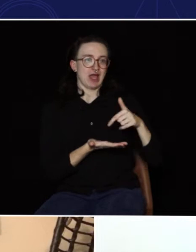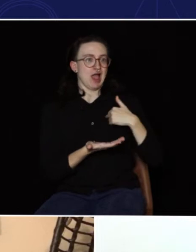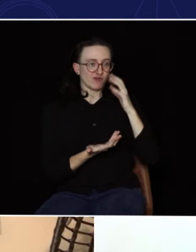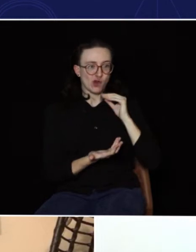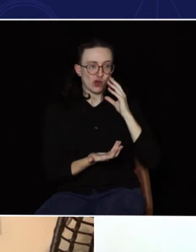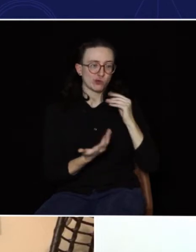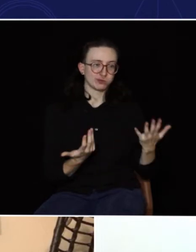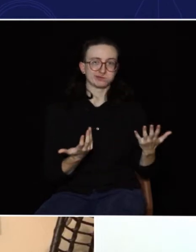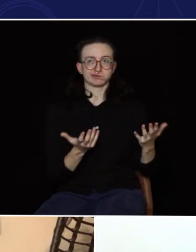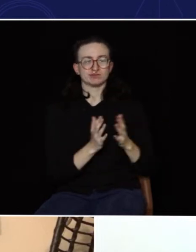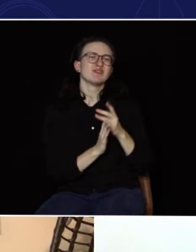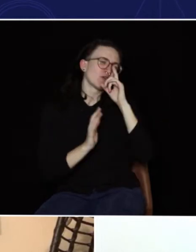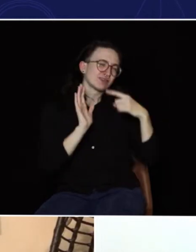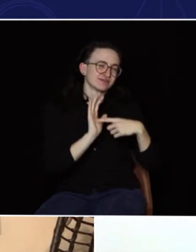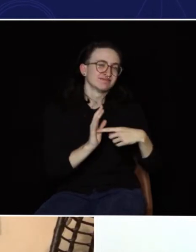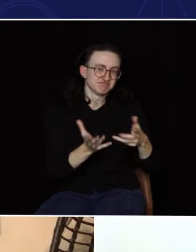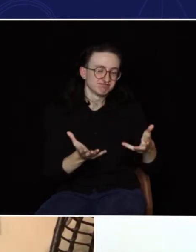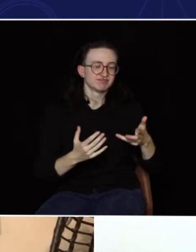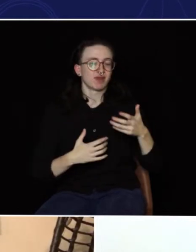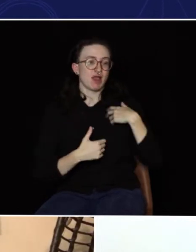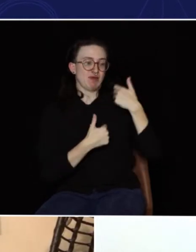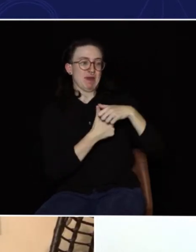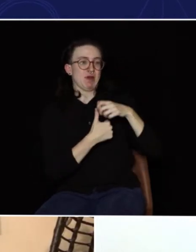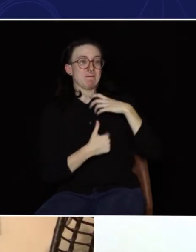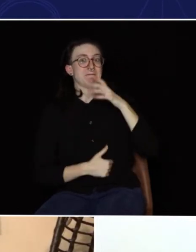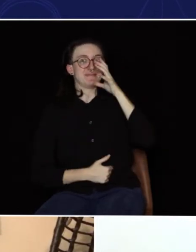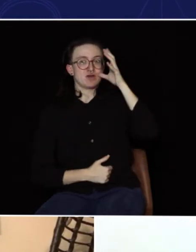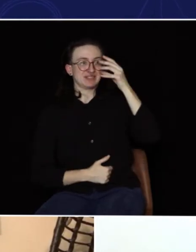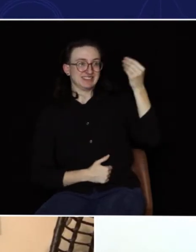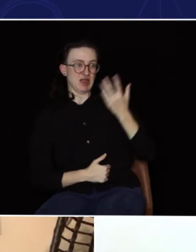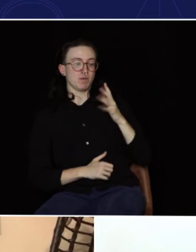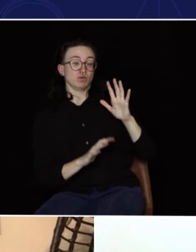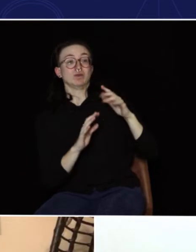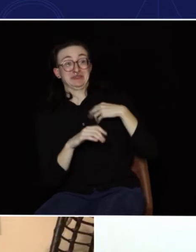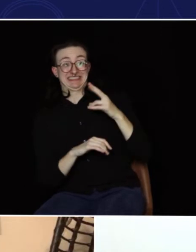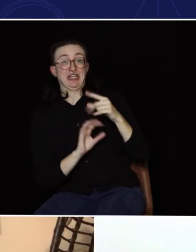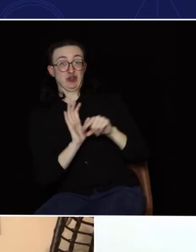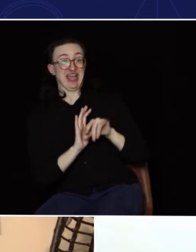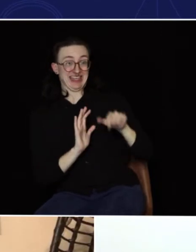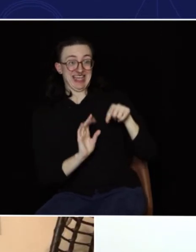It’s because I remember my parents telling me that -- I was in second grade -- so, the real reason